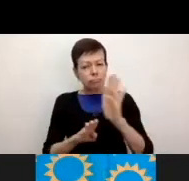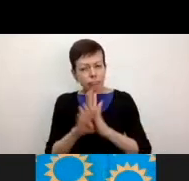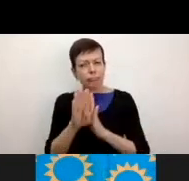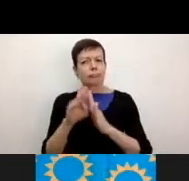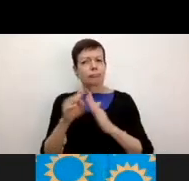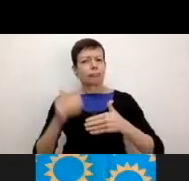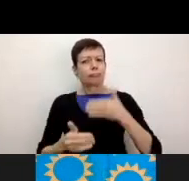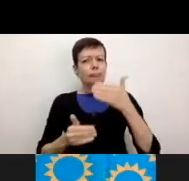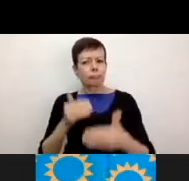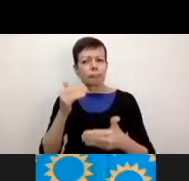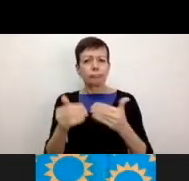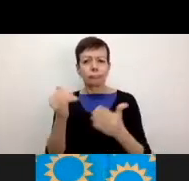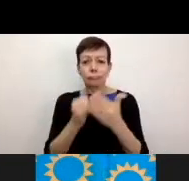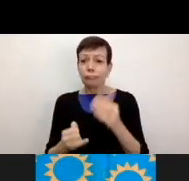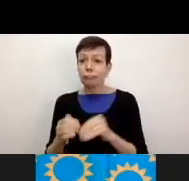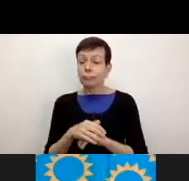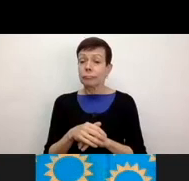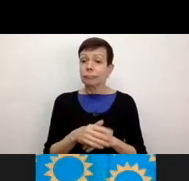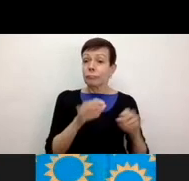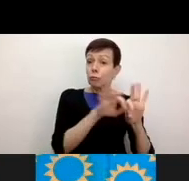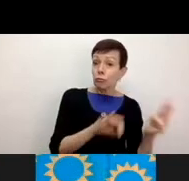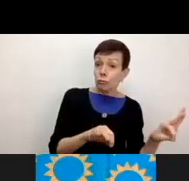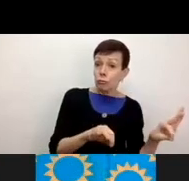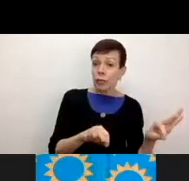They might have formal or informal training.